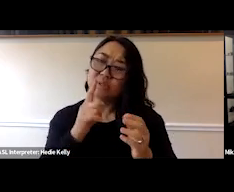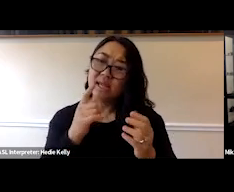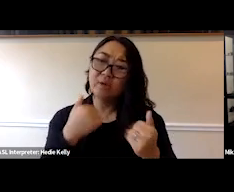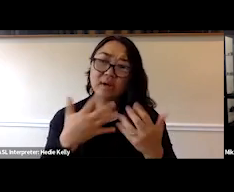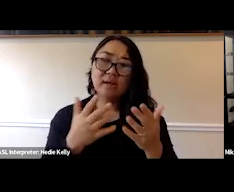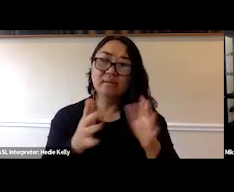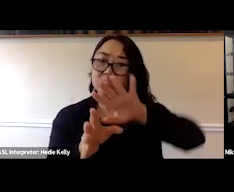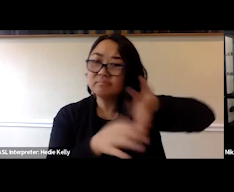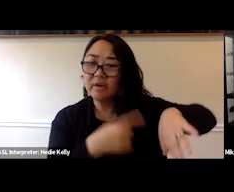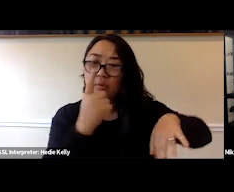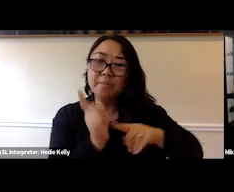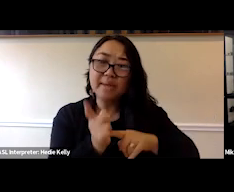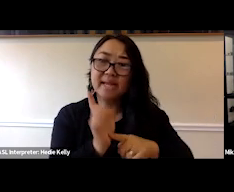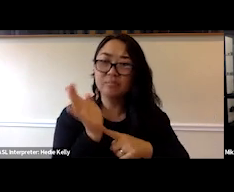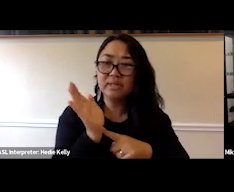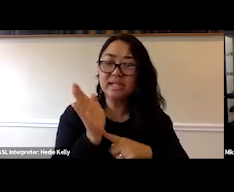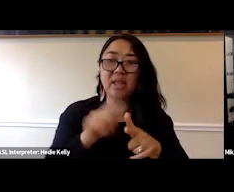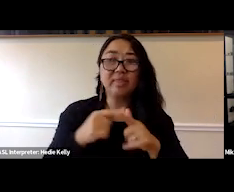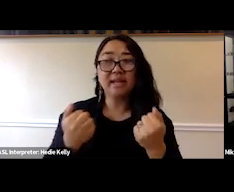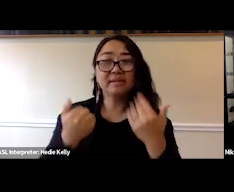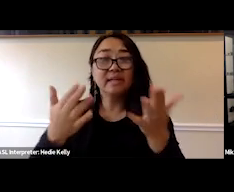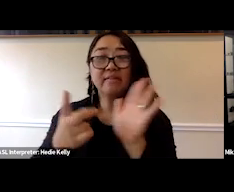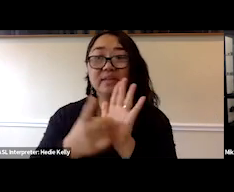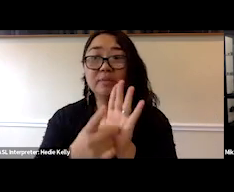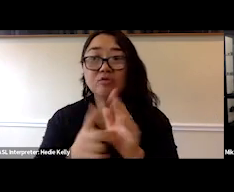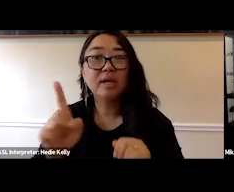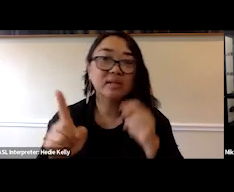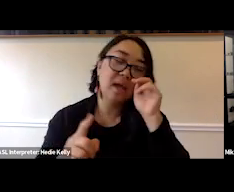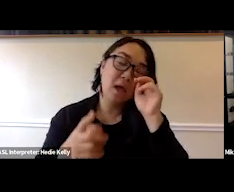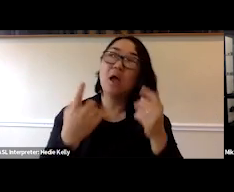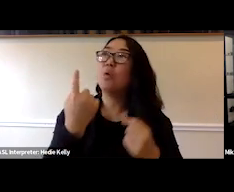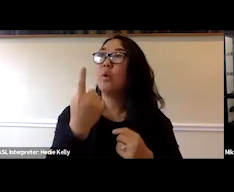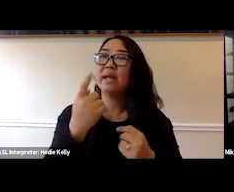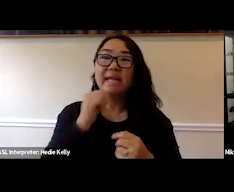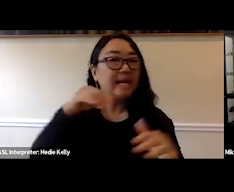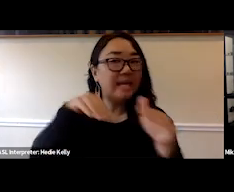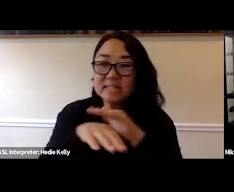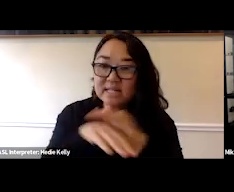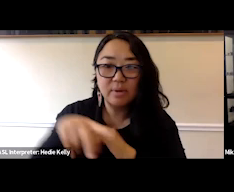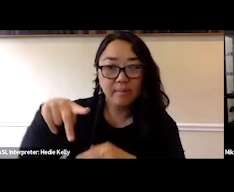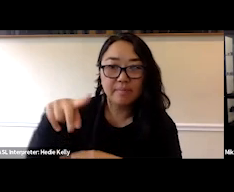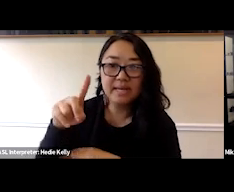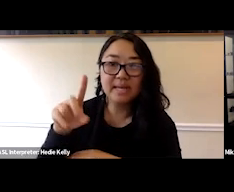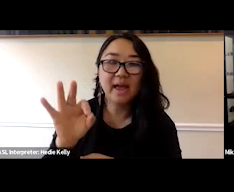of what I mean by an inaccessible PDF or ways that PDF could be made better.